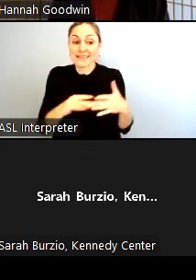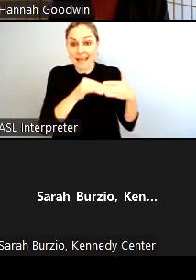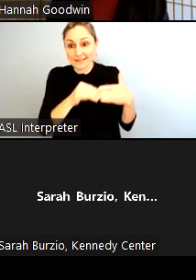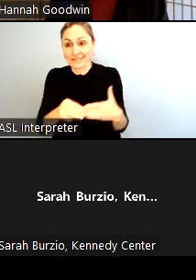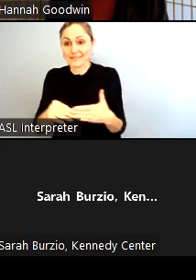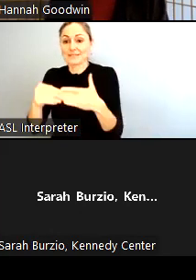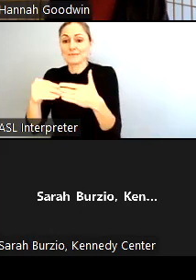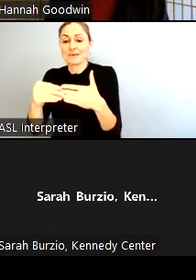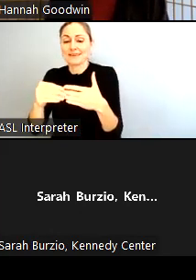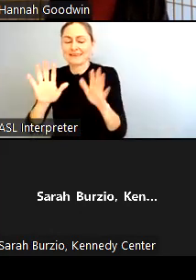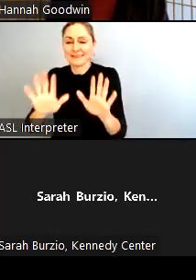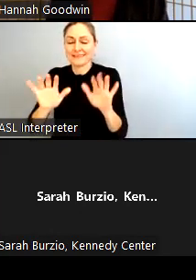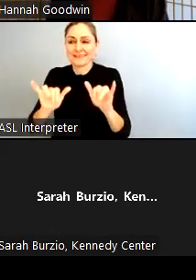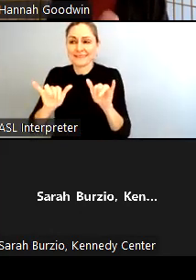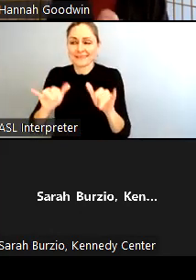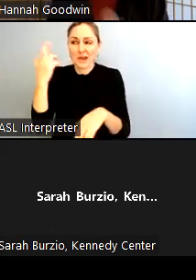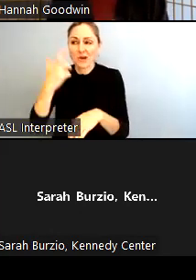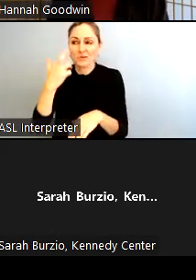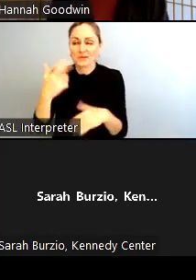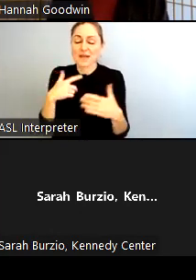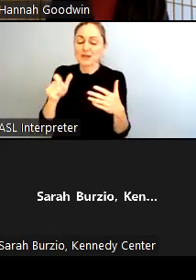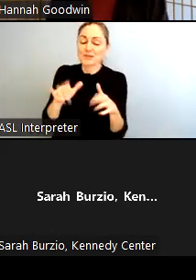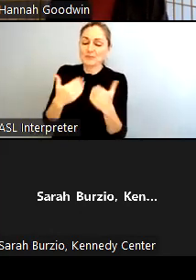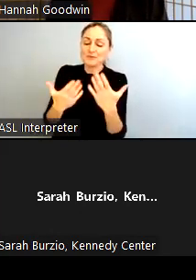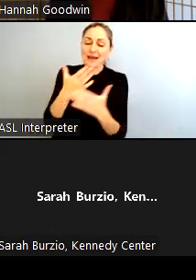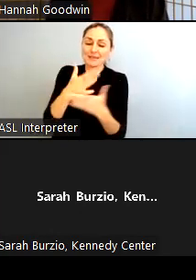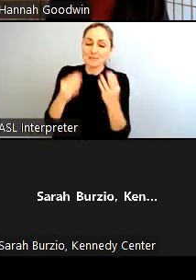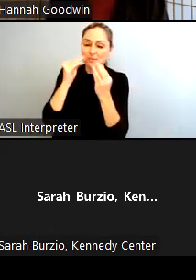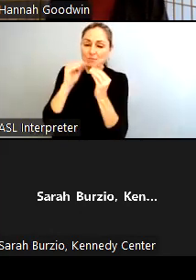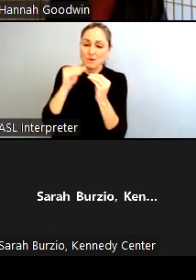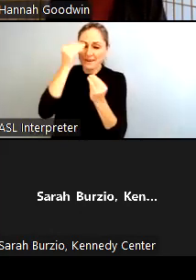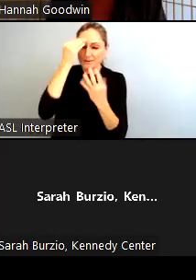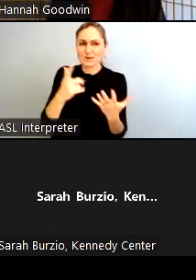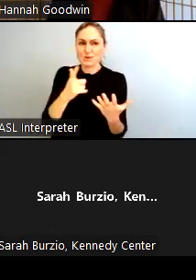where I realize I should have given you a little bit more information about who comes to LEAD.